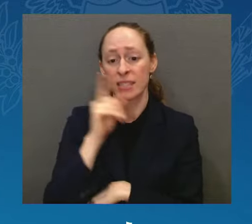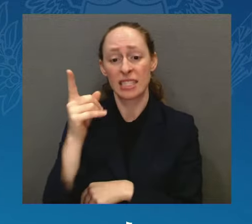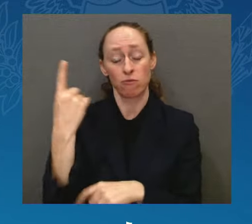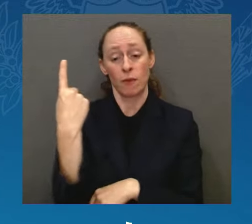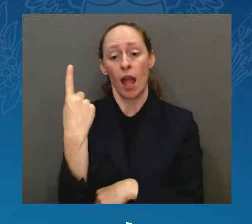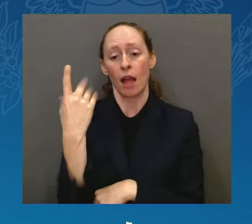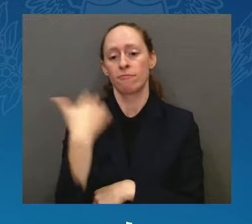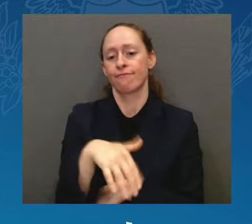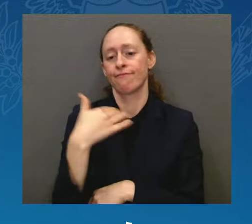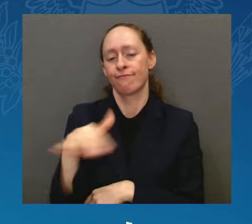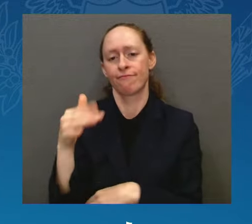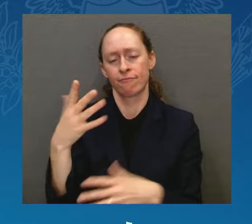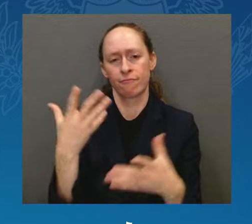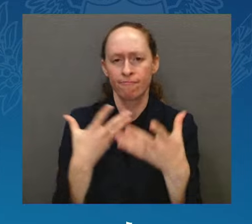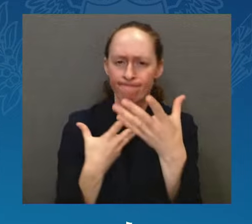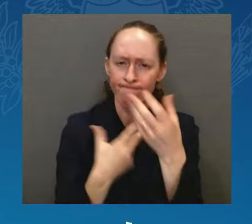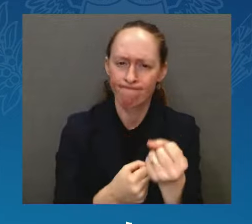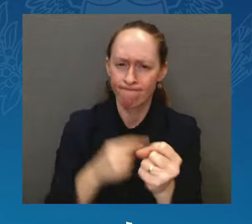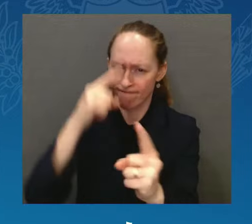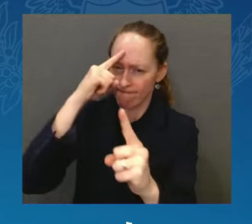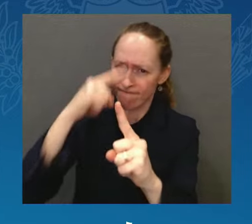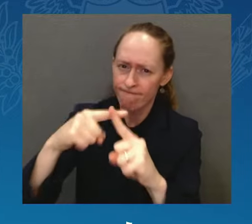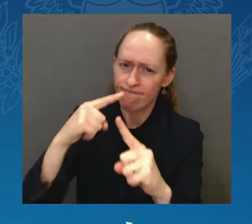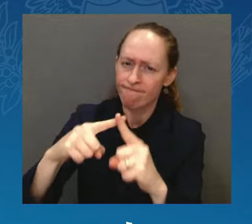and optimism of our country and of our people.